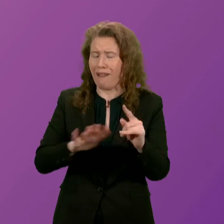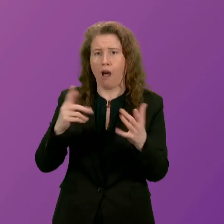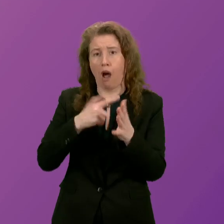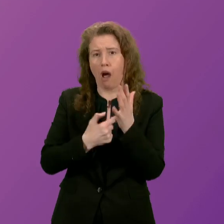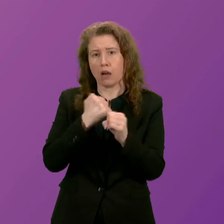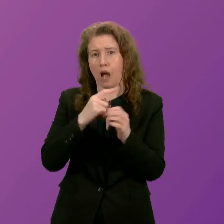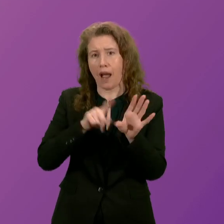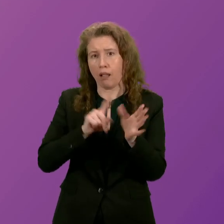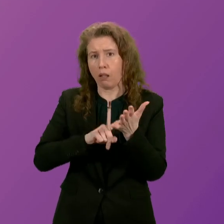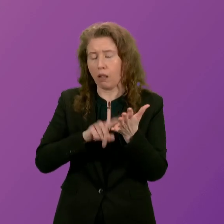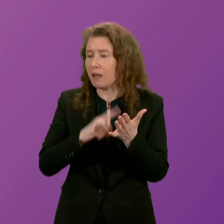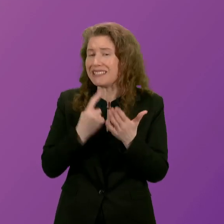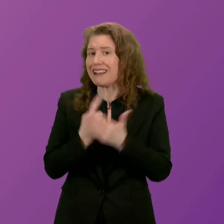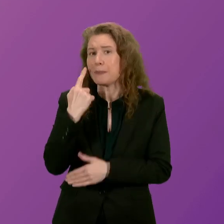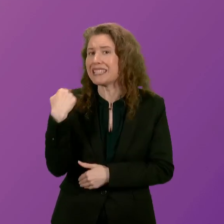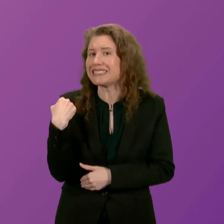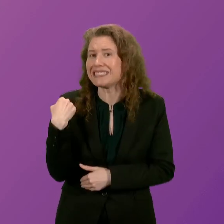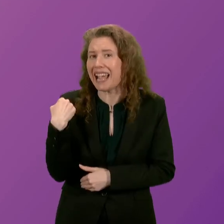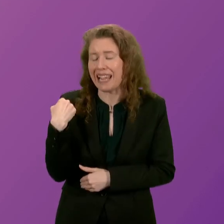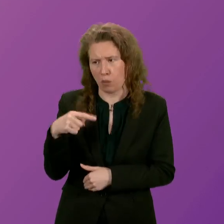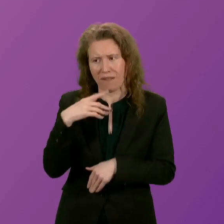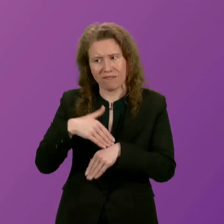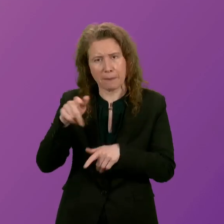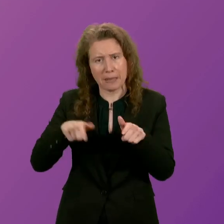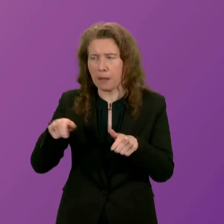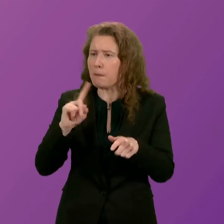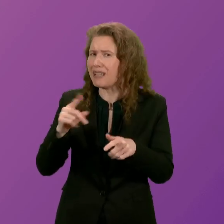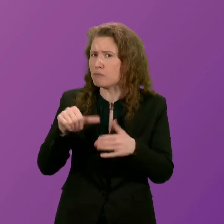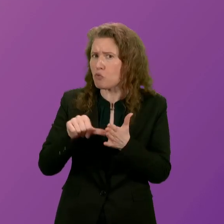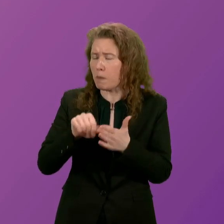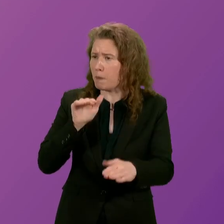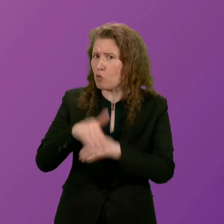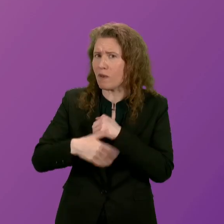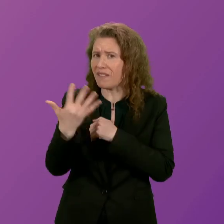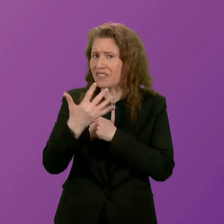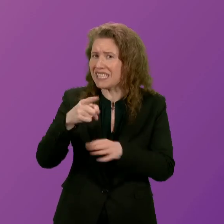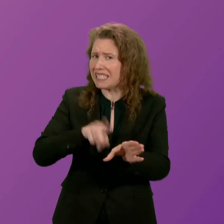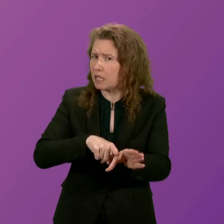it did not happen just yesterday; it has been a problem for more than 15 years.